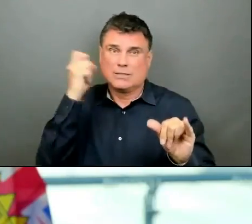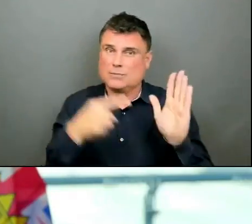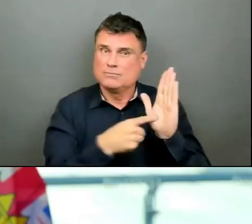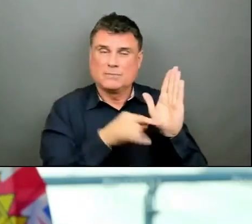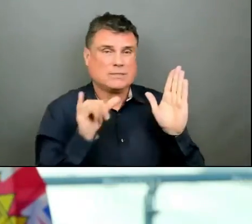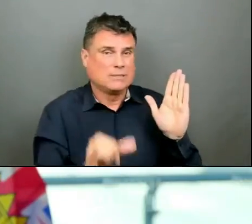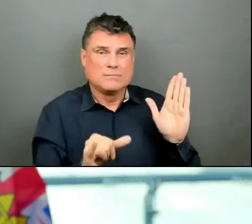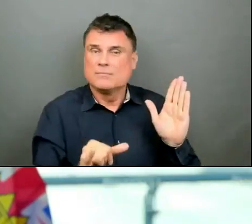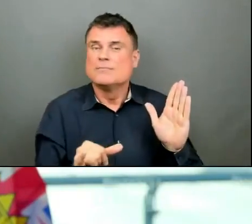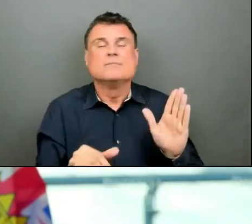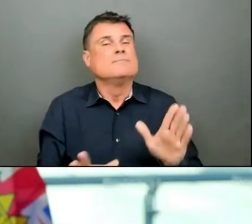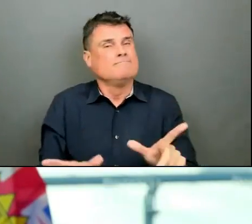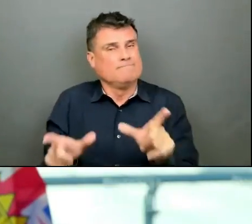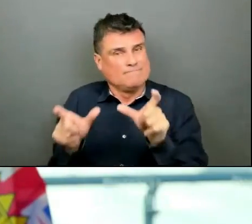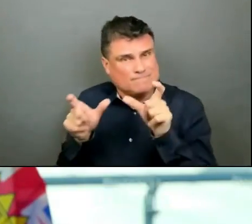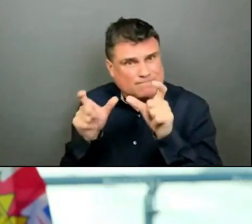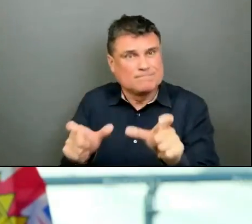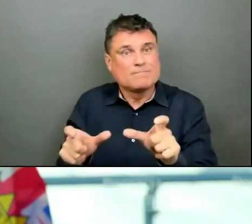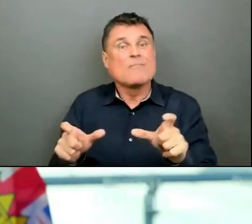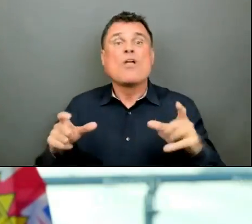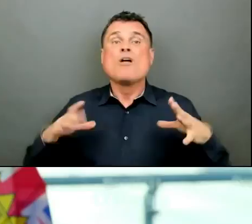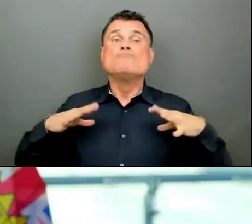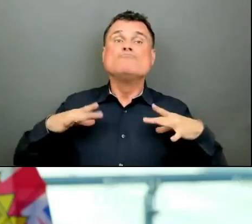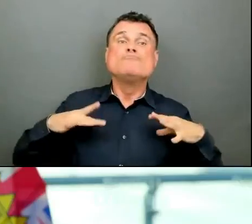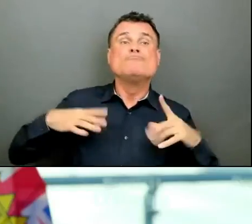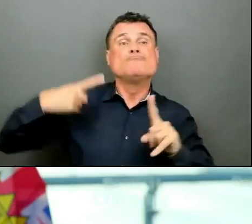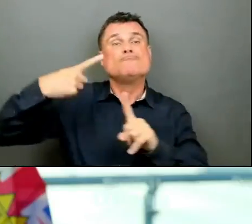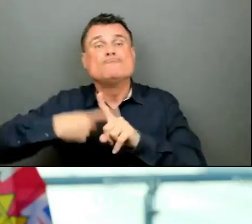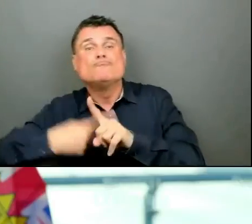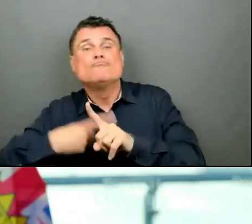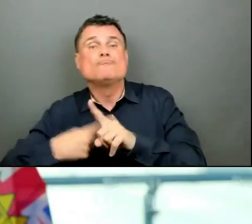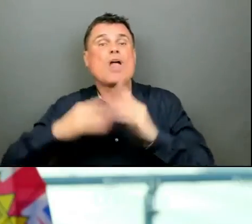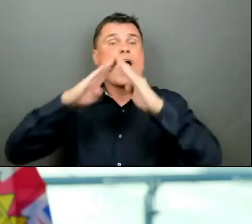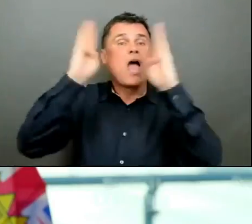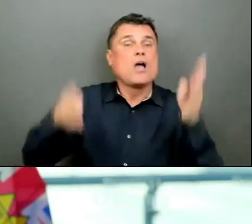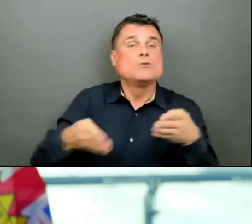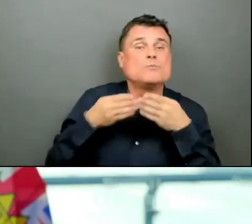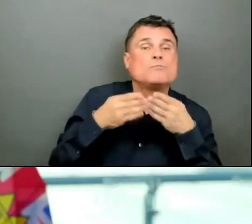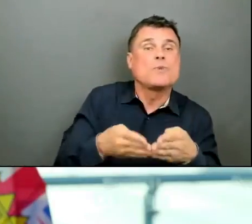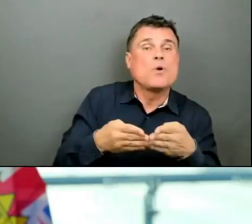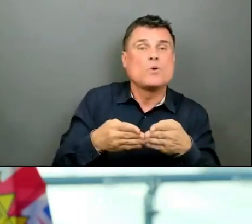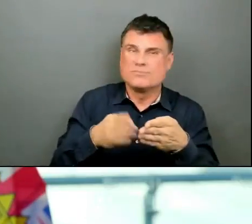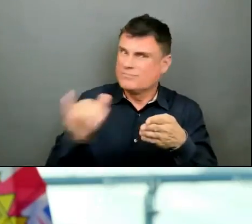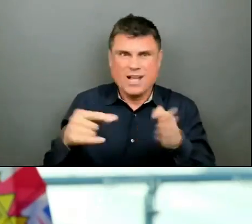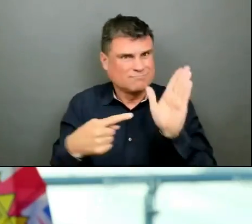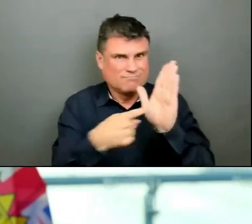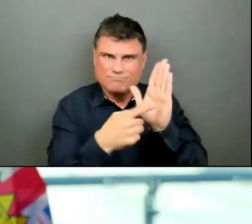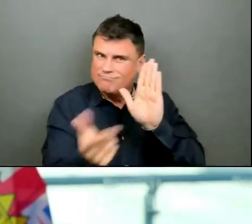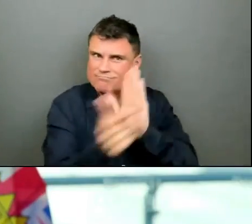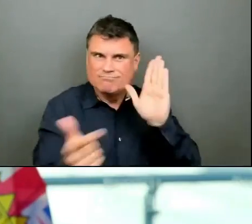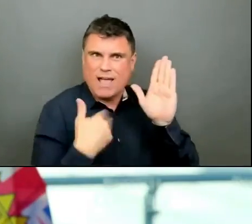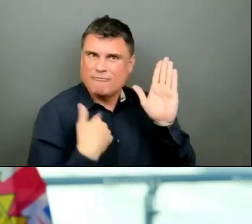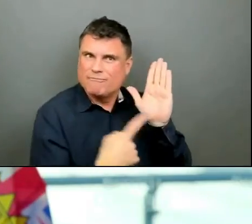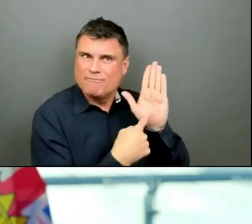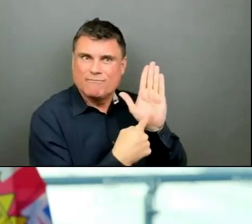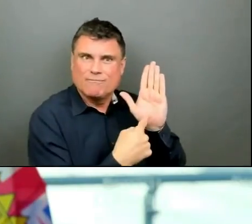VI indication a vacation accommodation and houseboat s fall in to that from having people parties, having